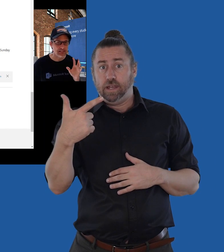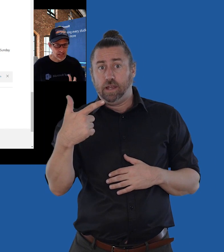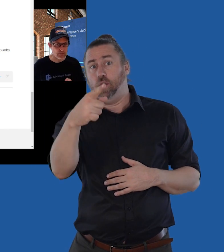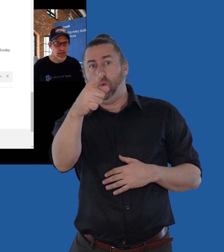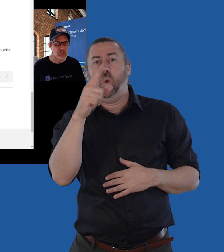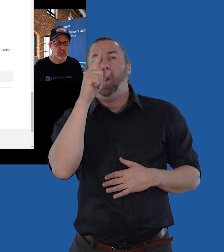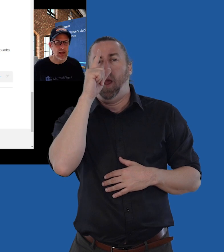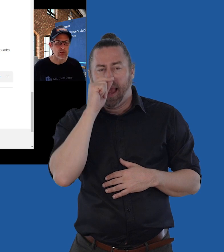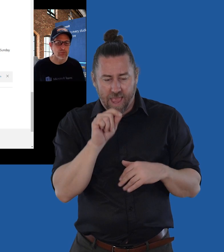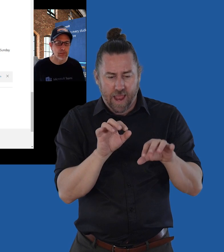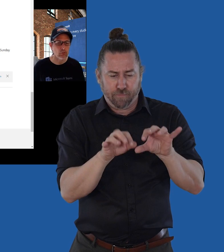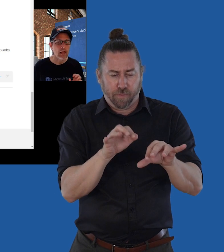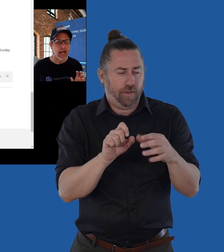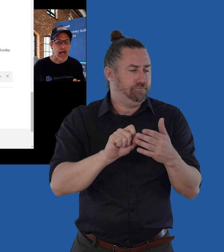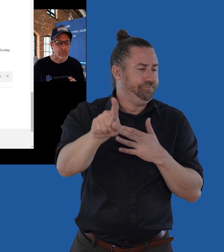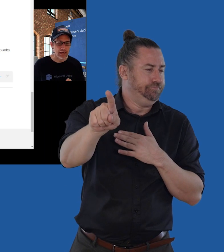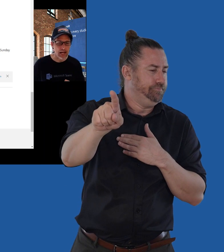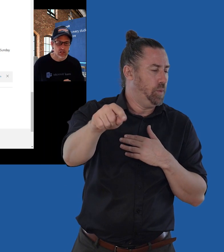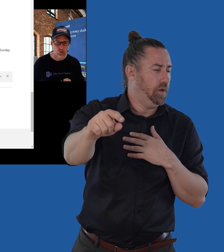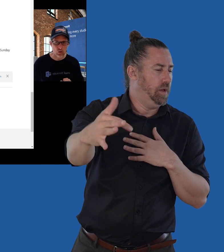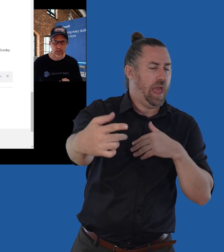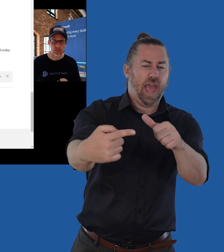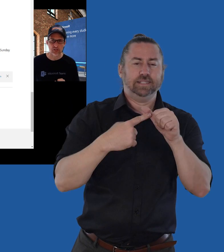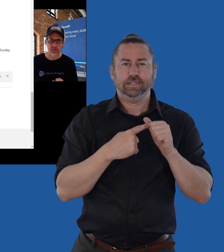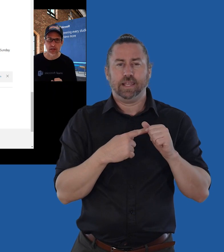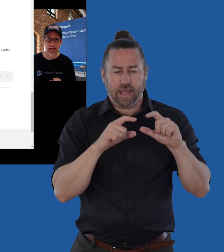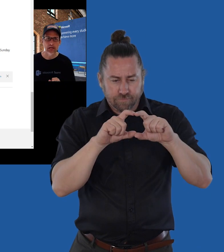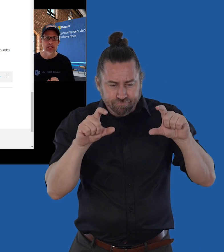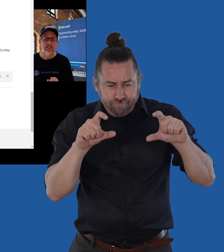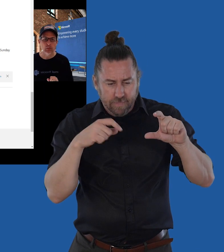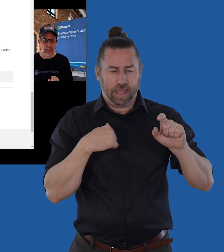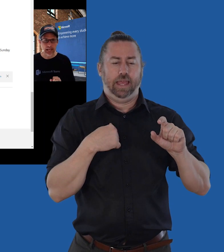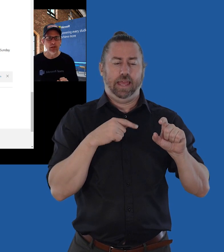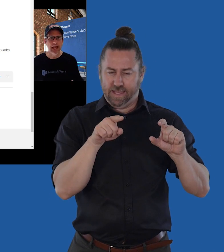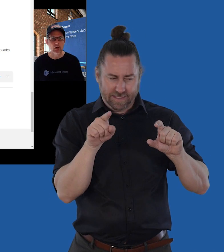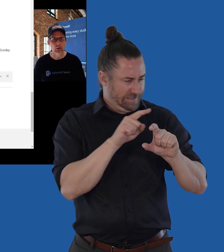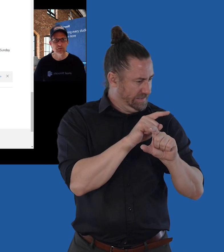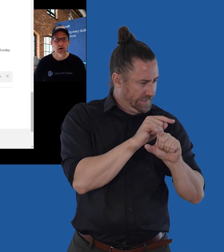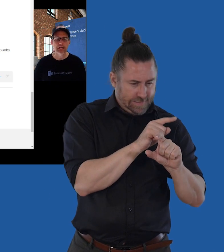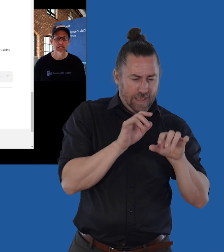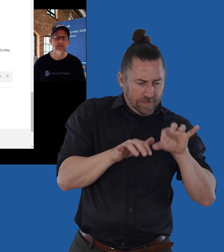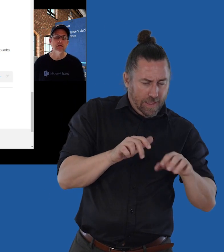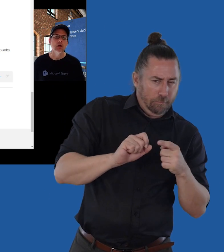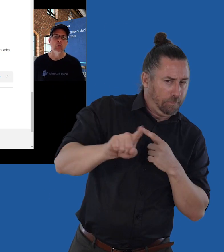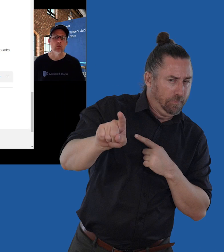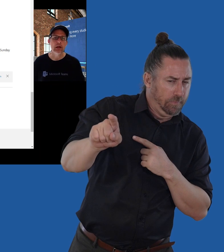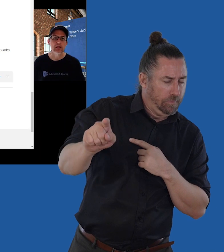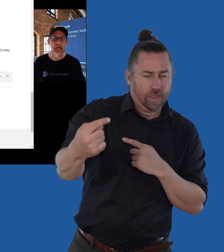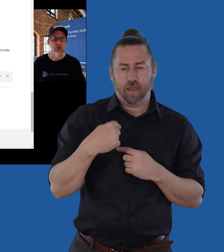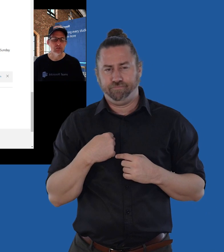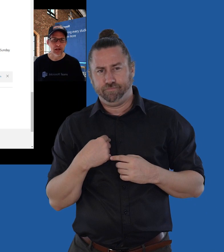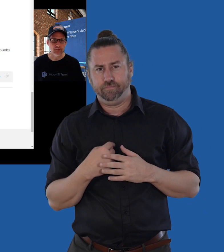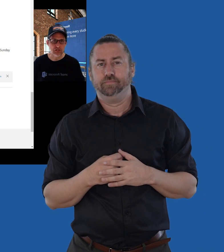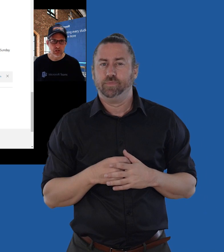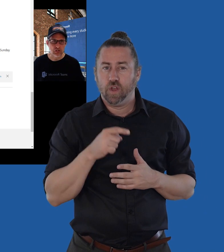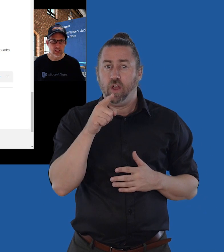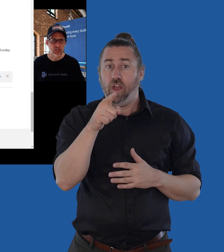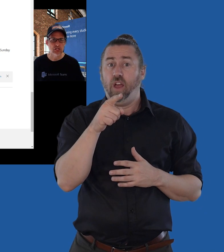a text-based chat with people, and be asking your questions, OK? So, again, how do we find this? We went into your favorite search engine,